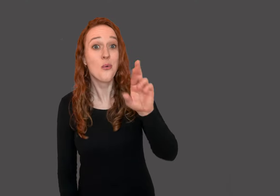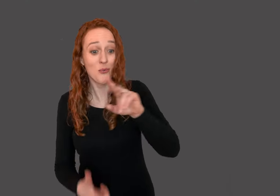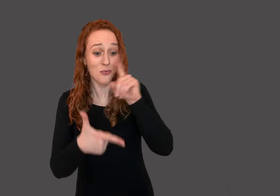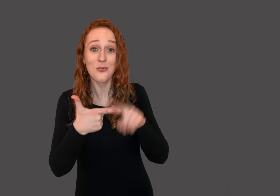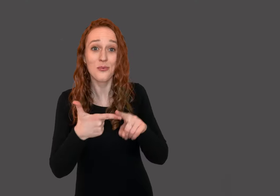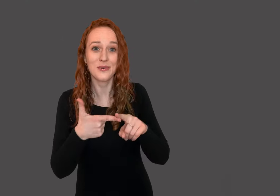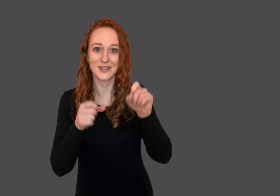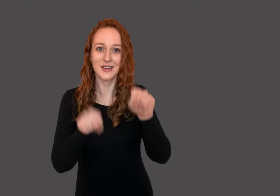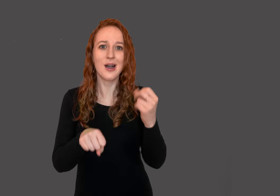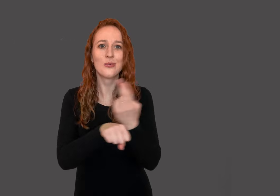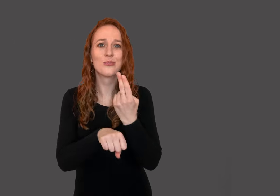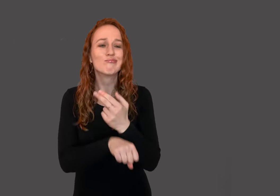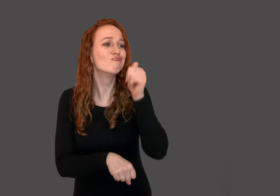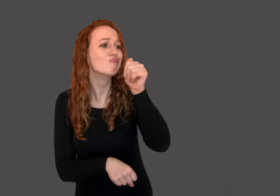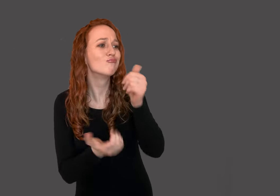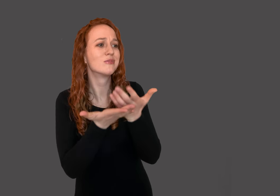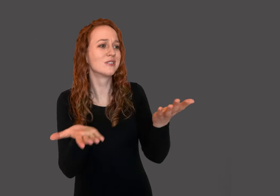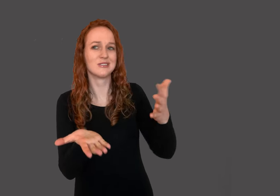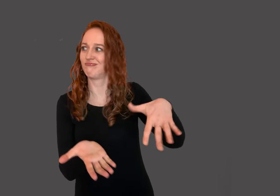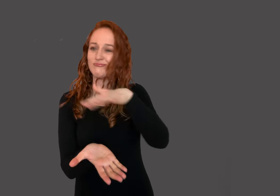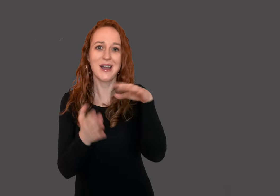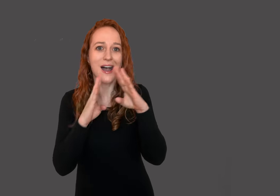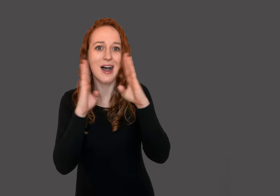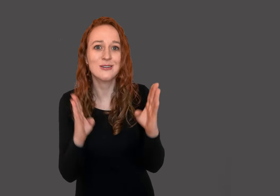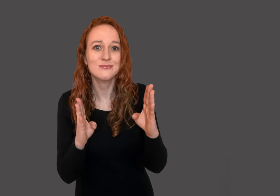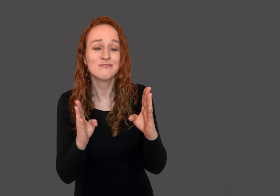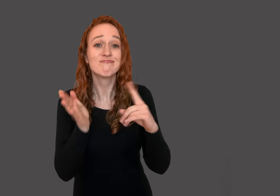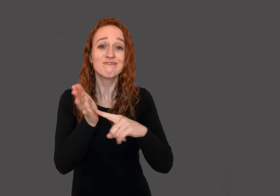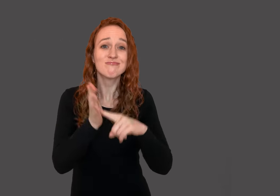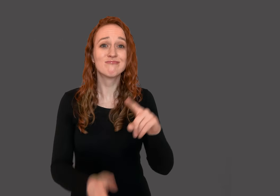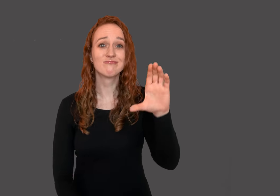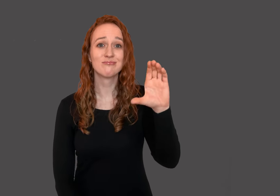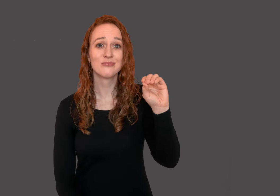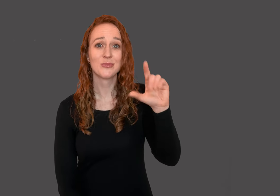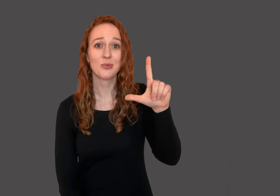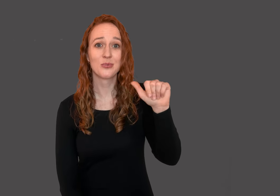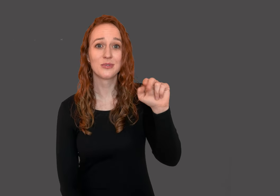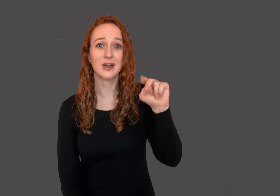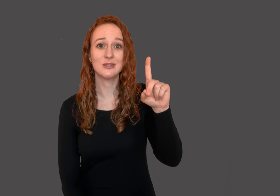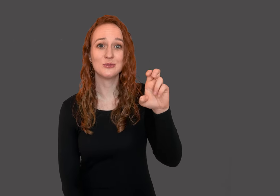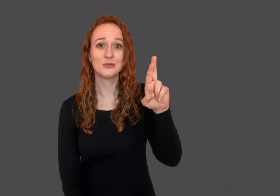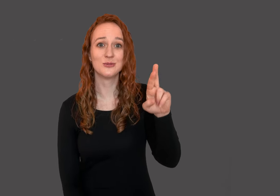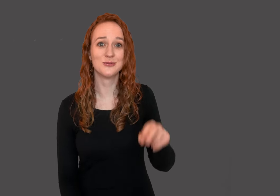Another way is to use items around your house like a colander.